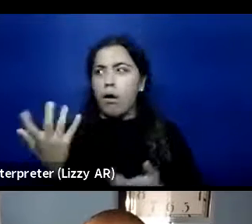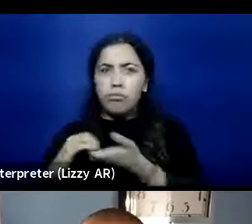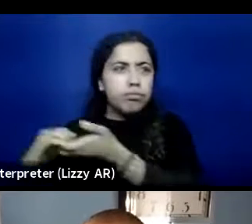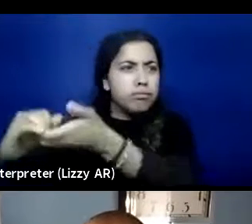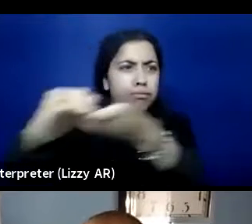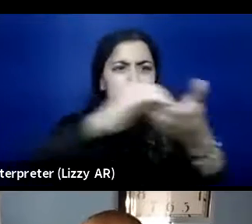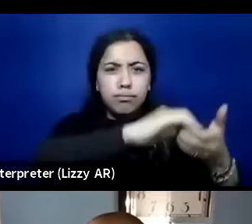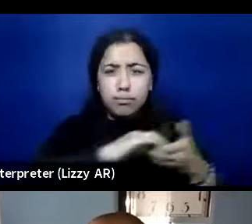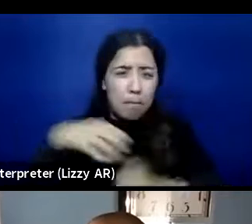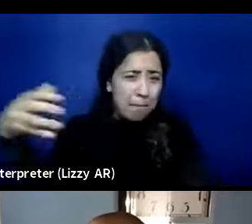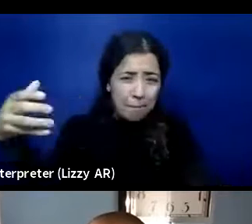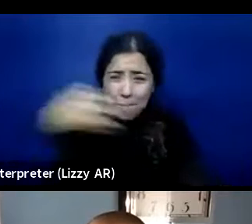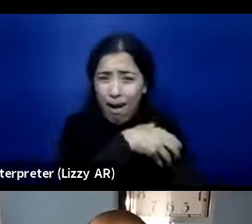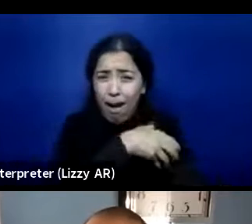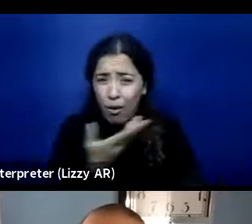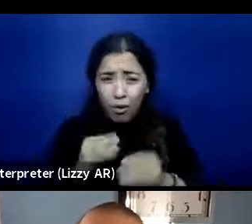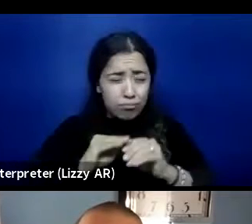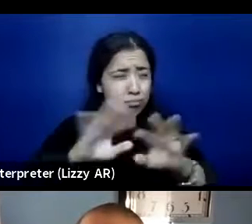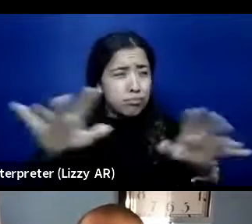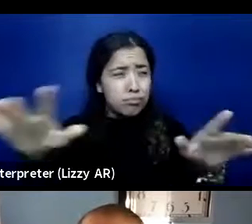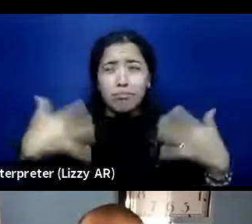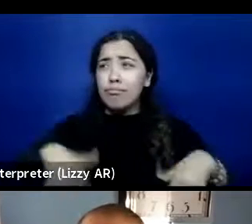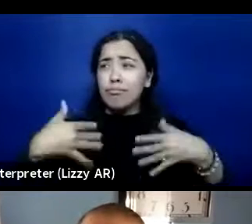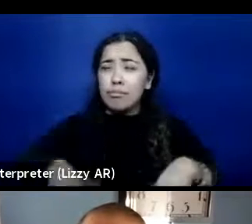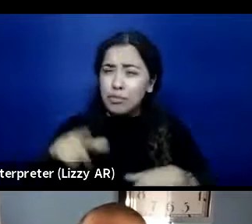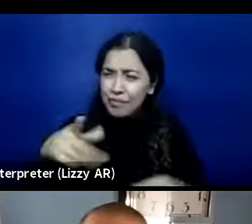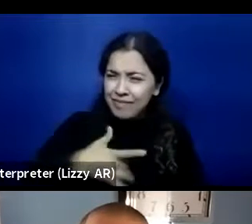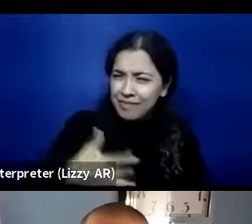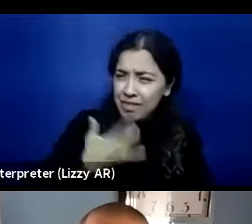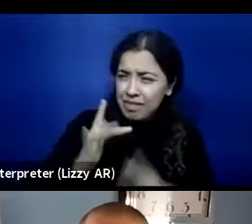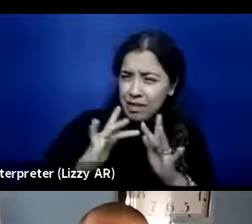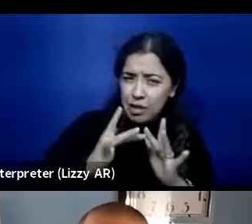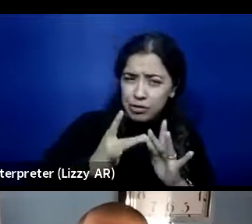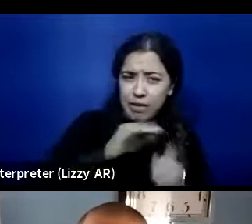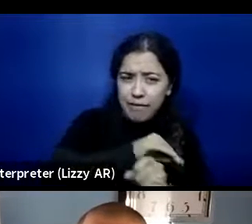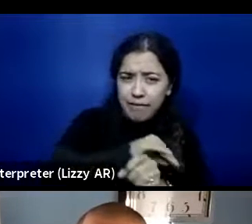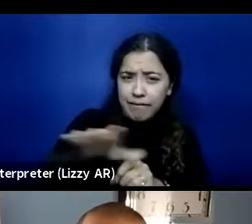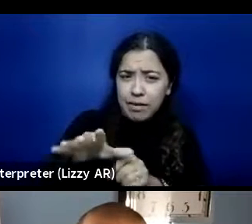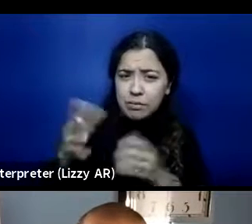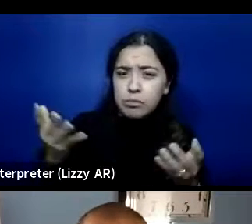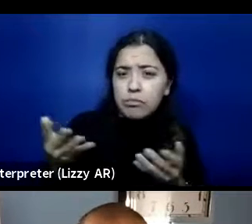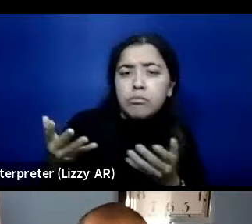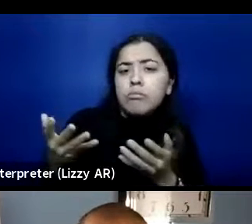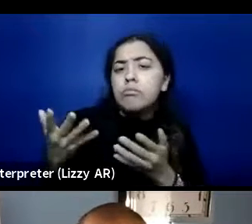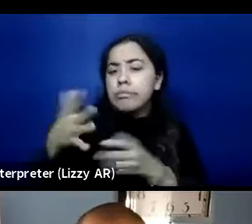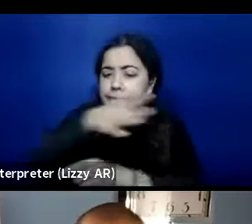and how do you feel like the Internet's impact on this field of accessibility,